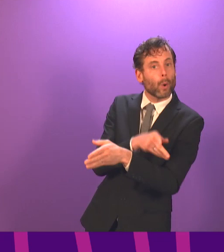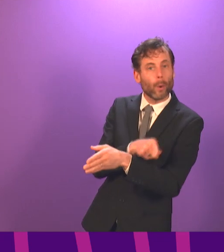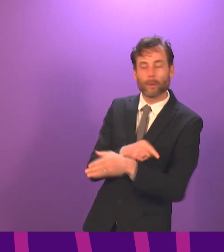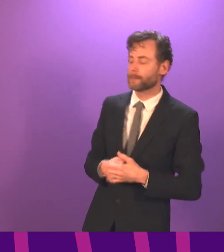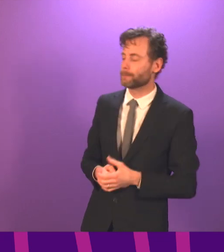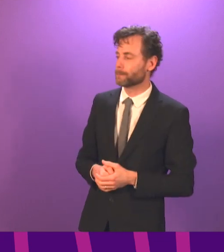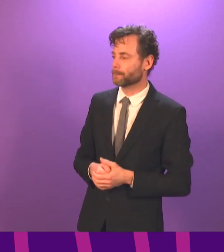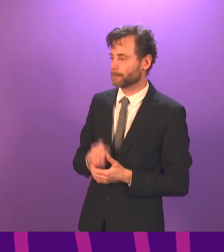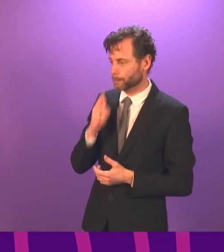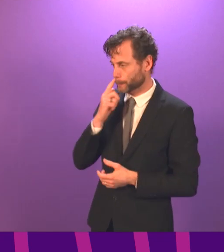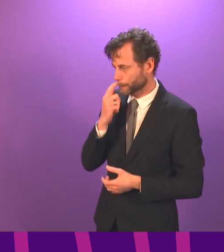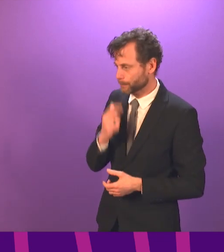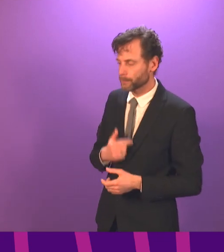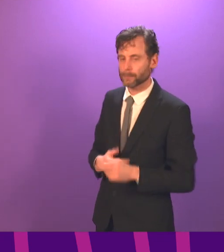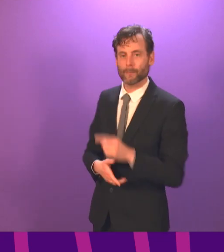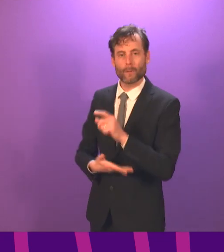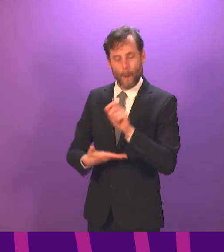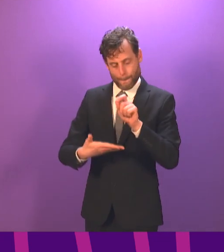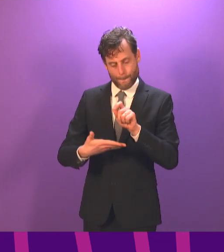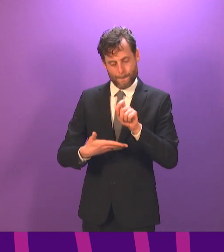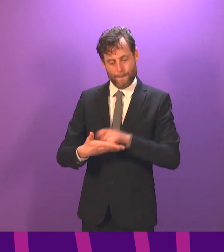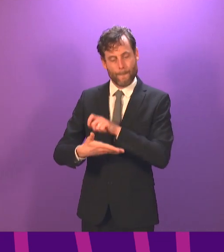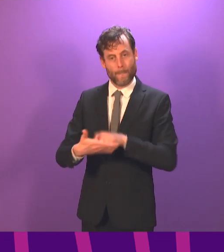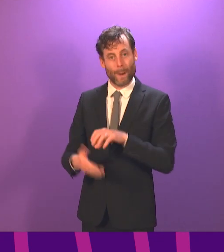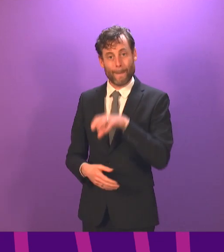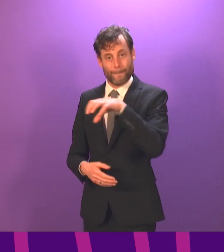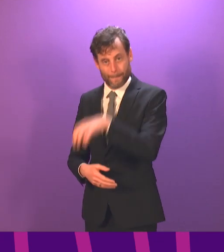We need to draw a distinction between polling places and polling stations. We are looking